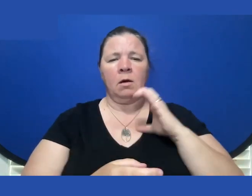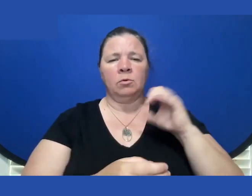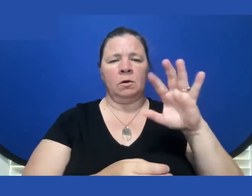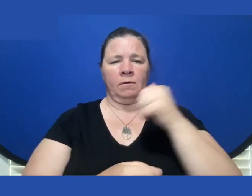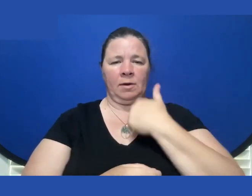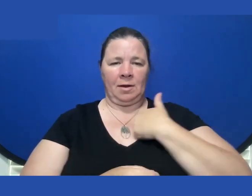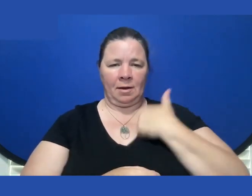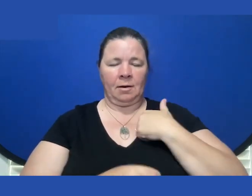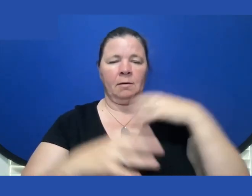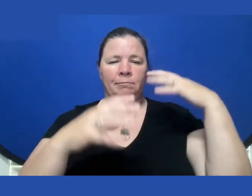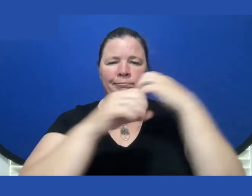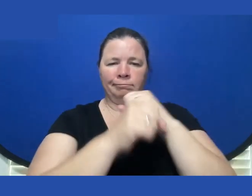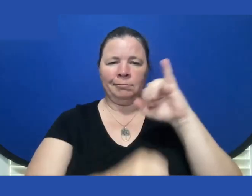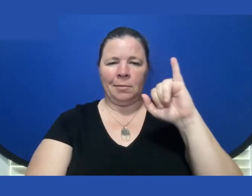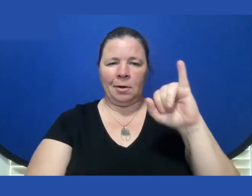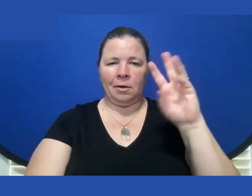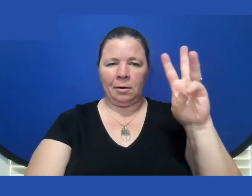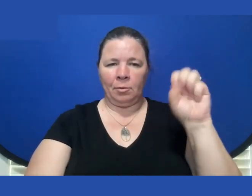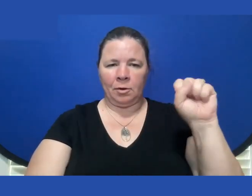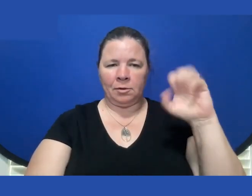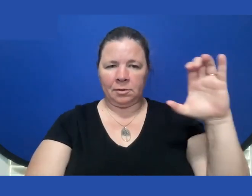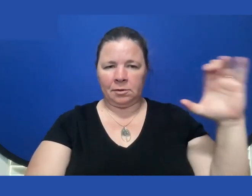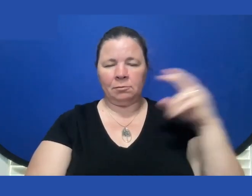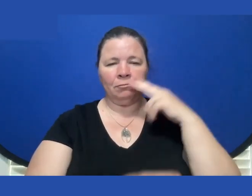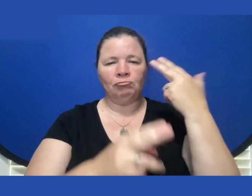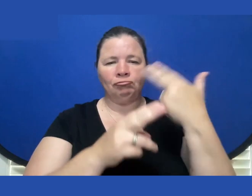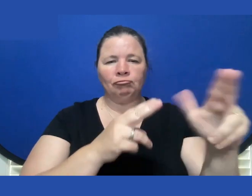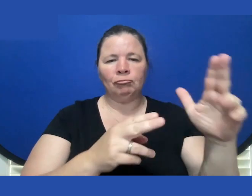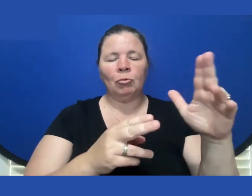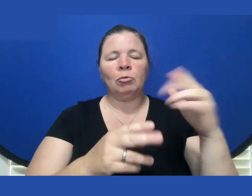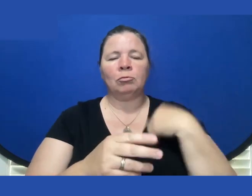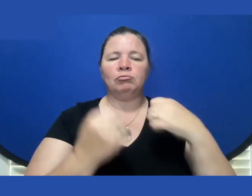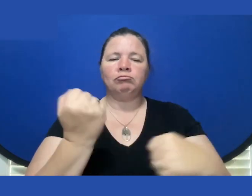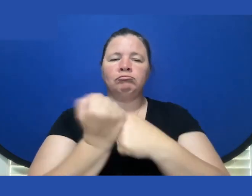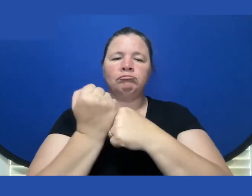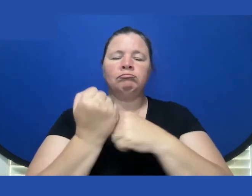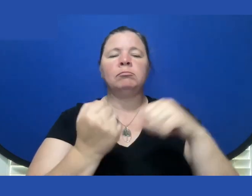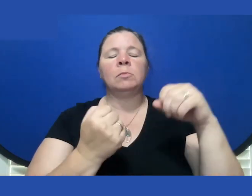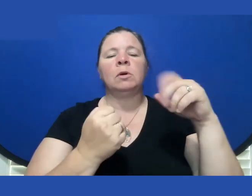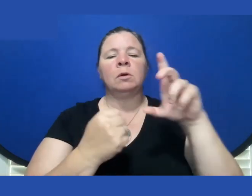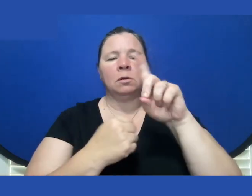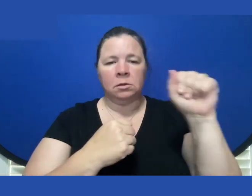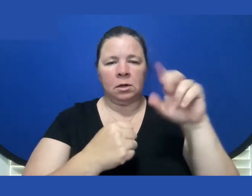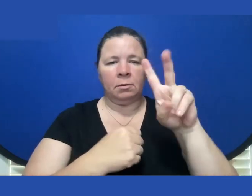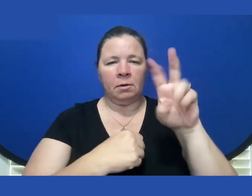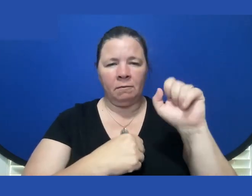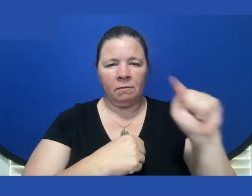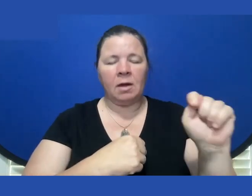because it's an awful lot shorter to say. We support disabled and Veteran entrepreneurs through official certification